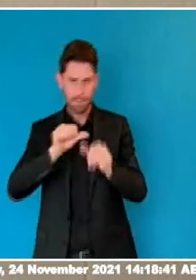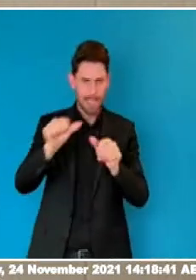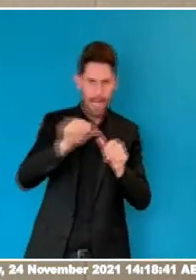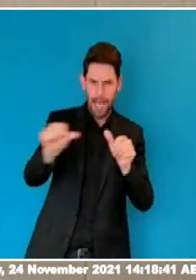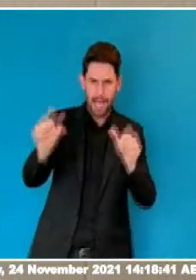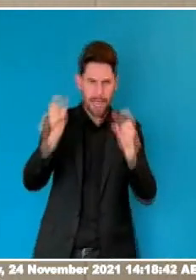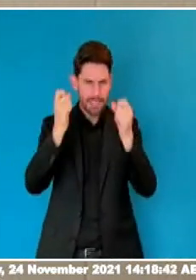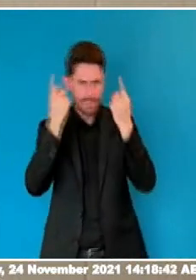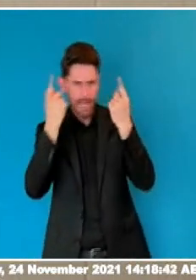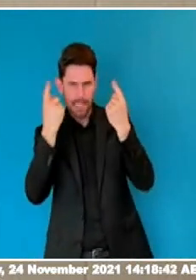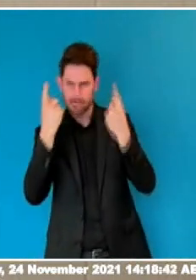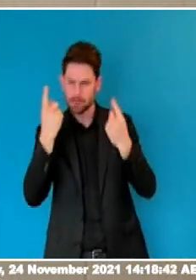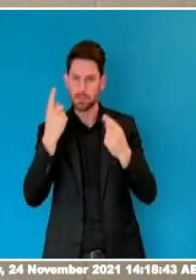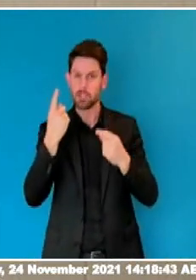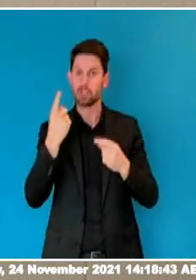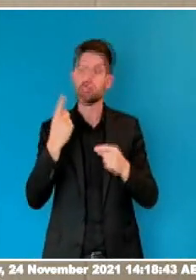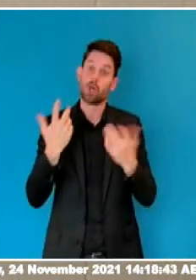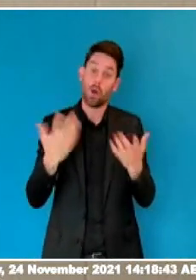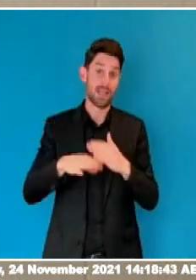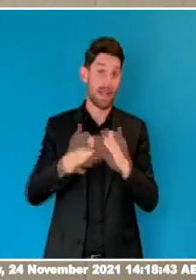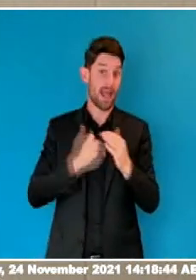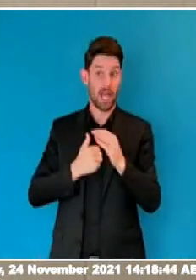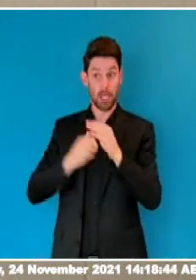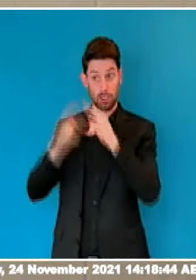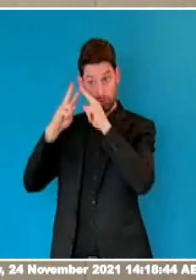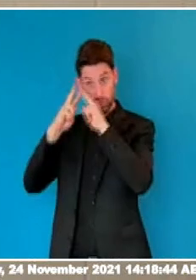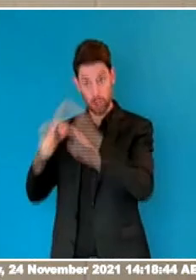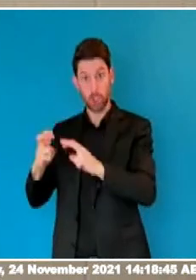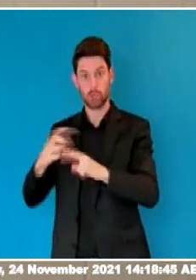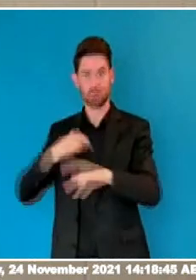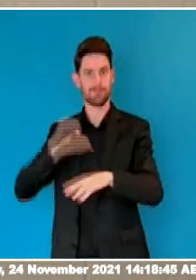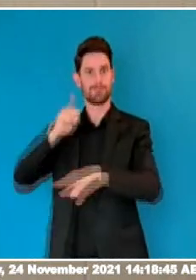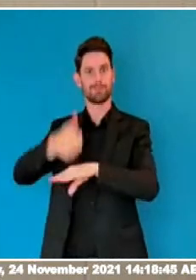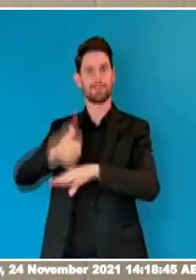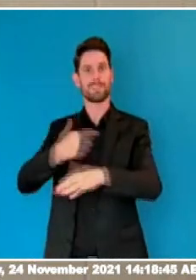think in that research we outlined six sort of groups of employers, and they are at